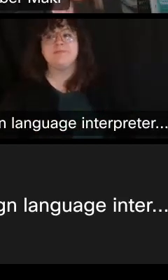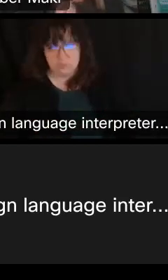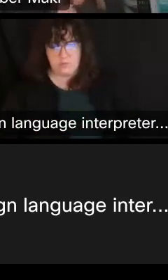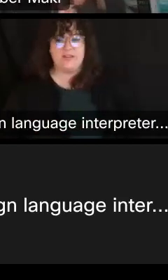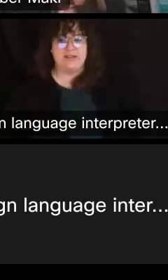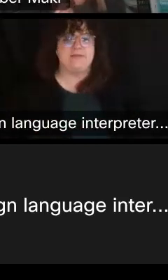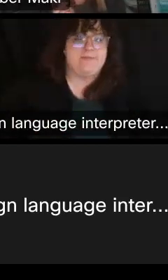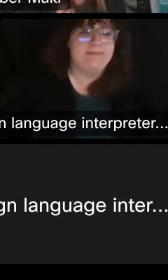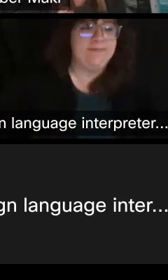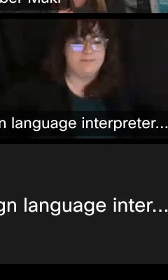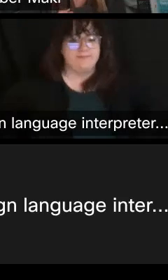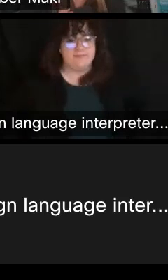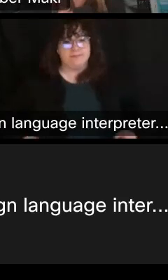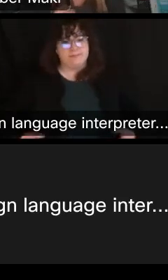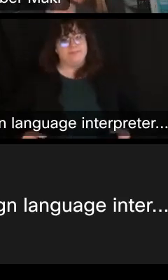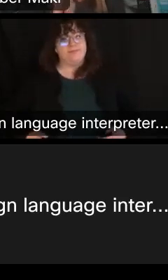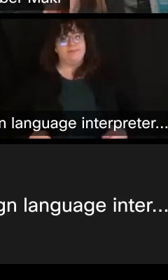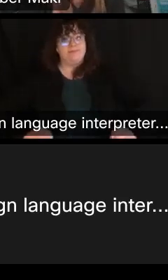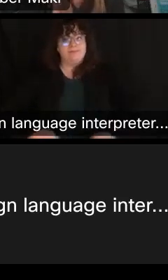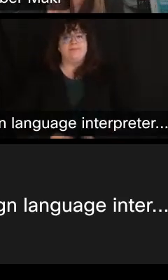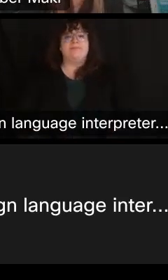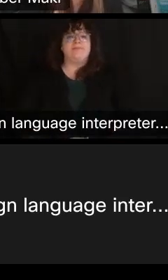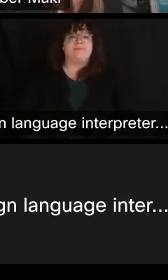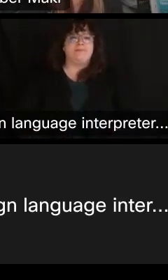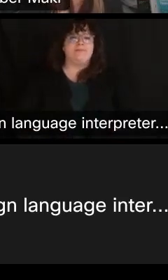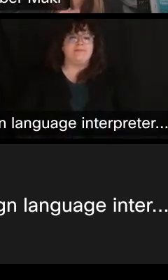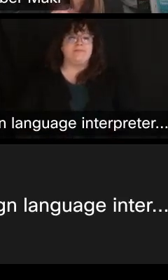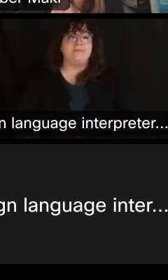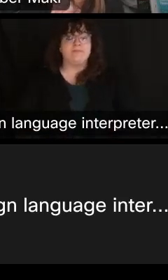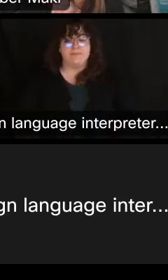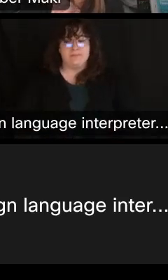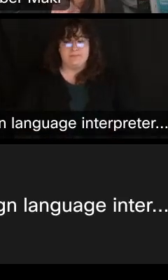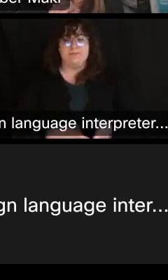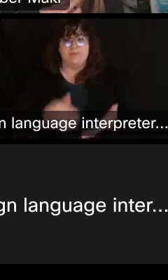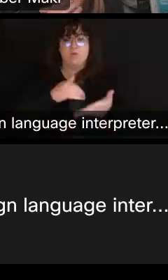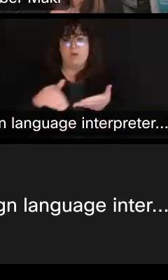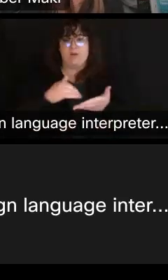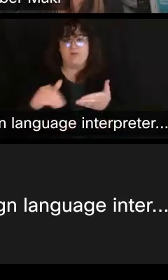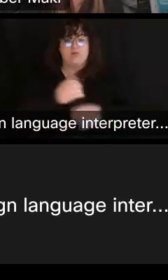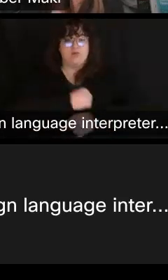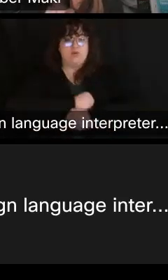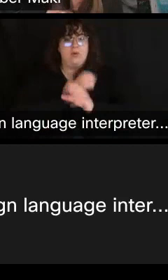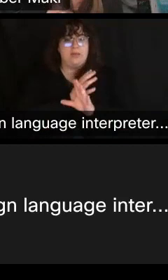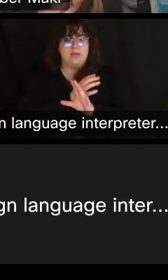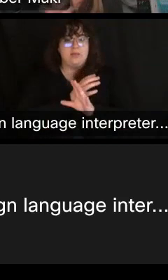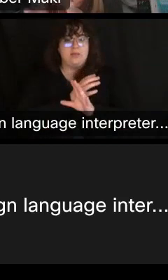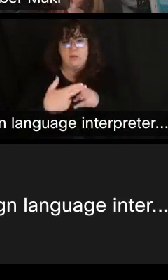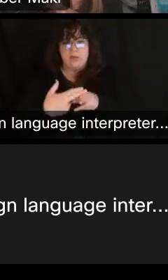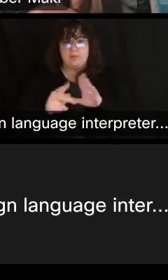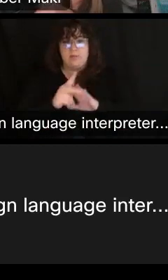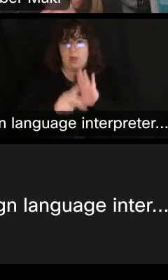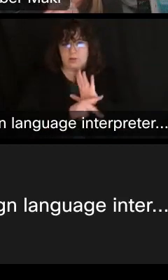to the next slide. Okay, in the waiver crisis respite policy it talks about providers need to